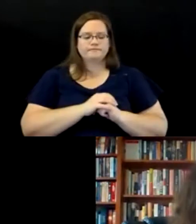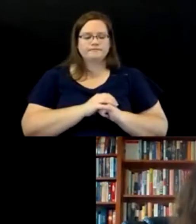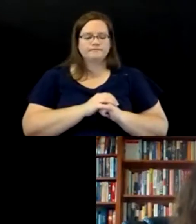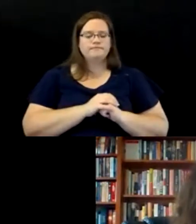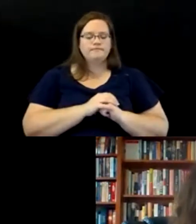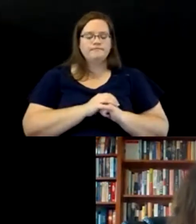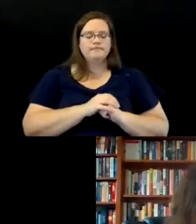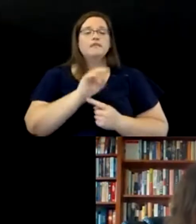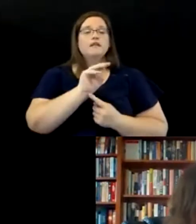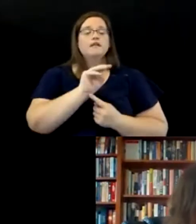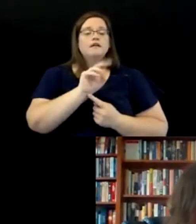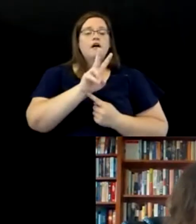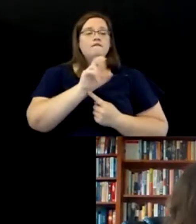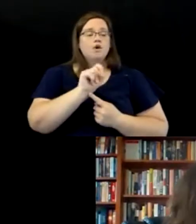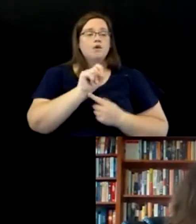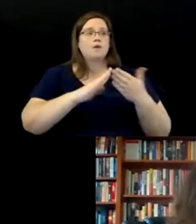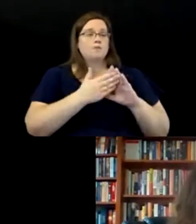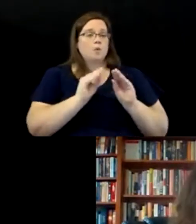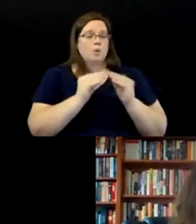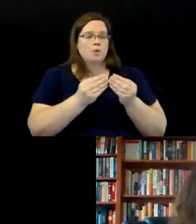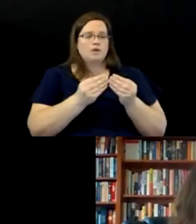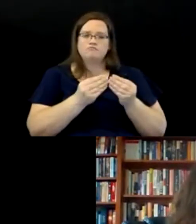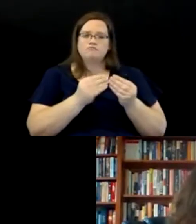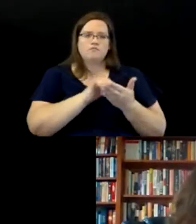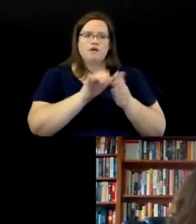community organizations are going to be the absolute key to reaching those